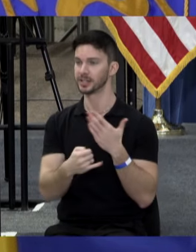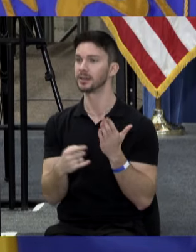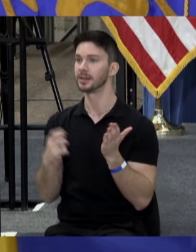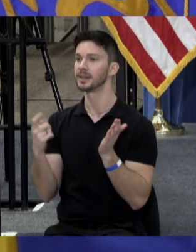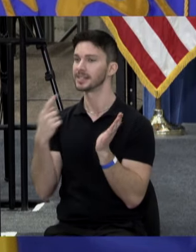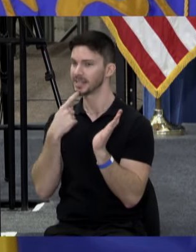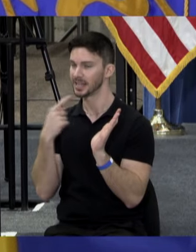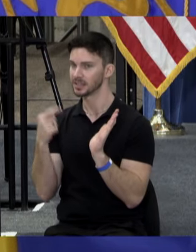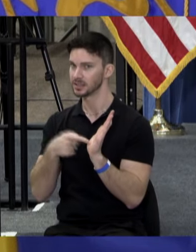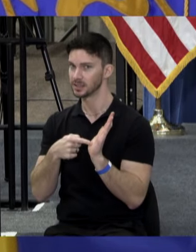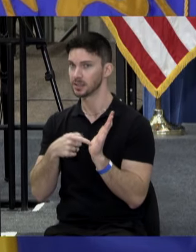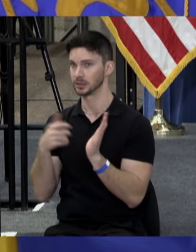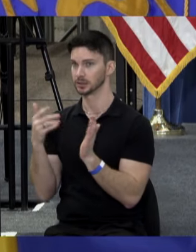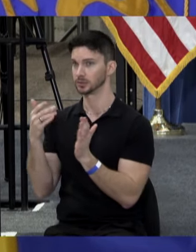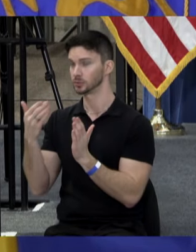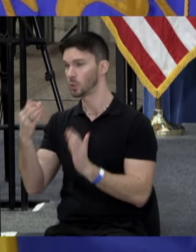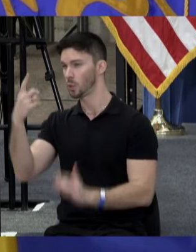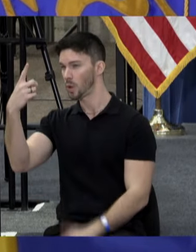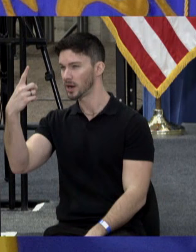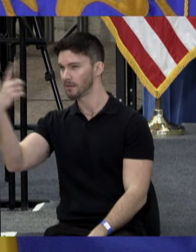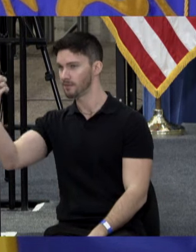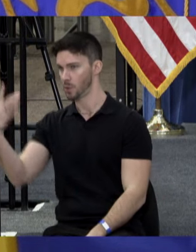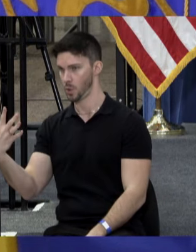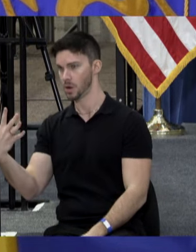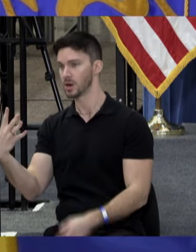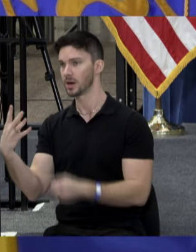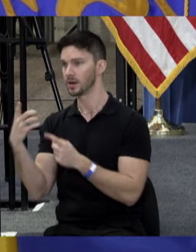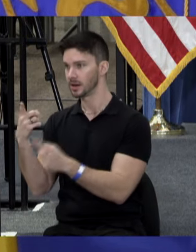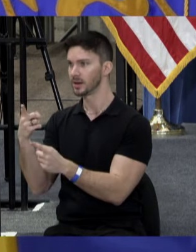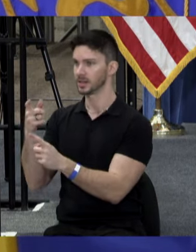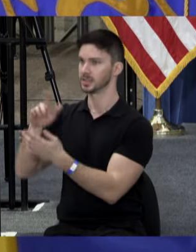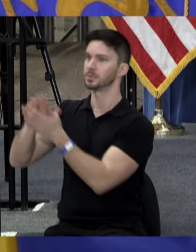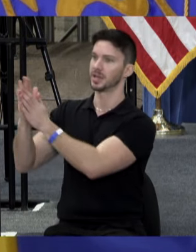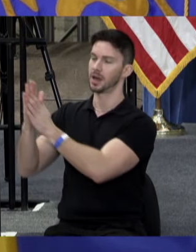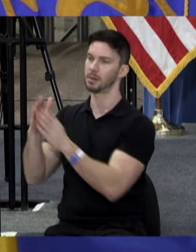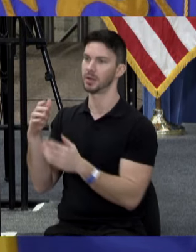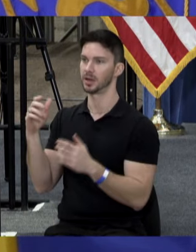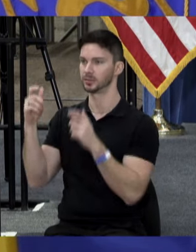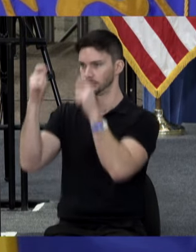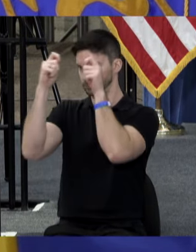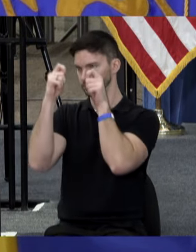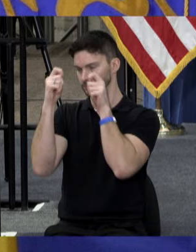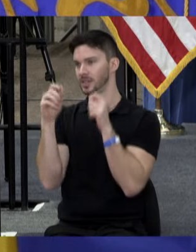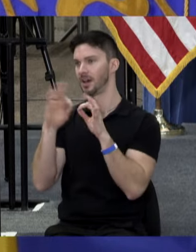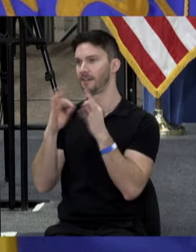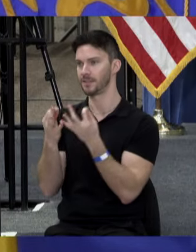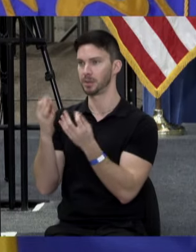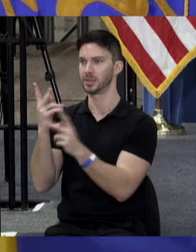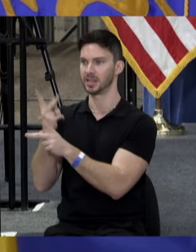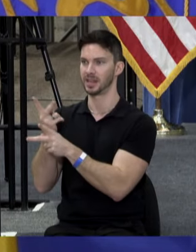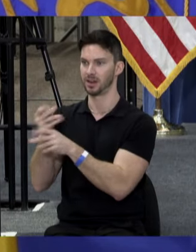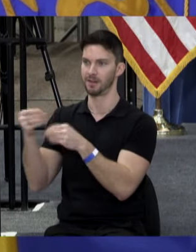in four Americans is now a family caregiver, representing a nearly 50 percent increase